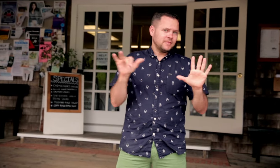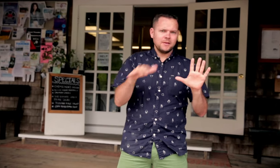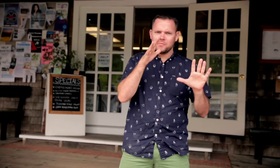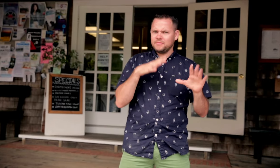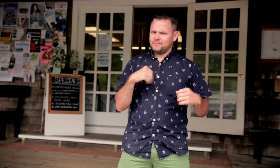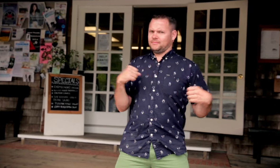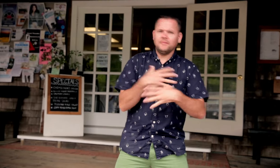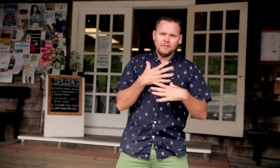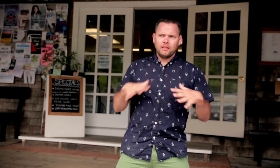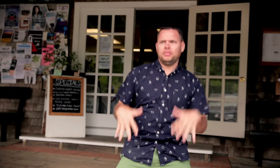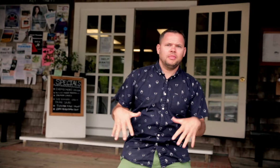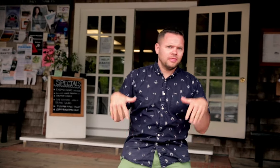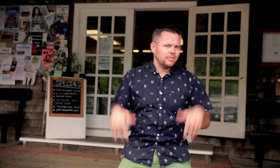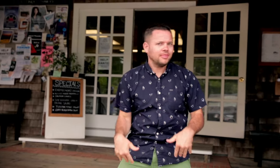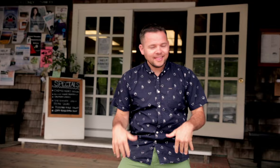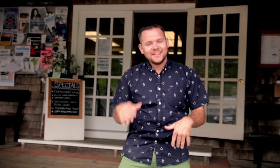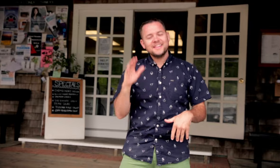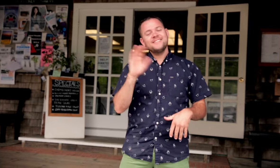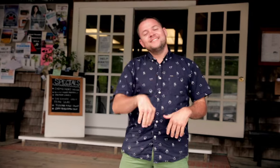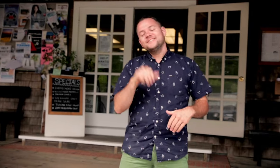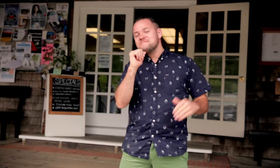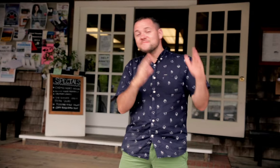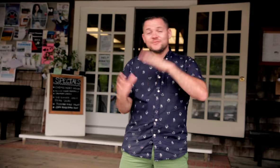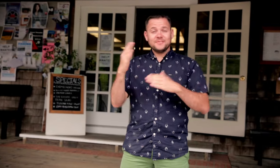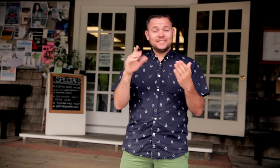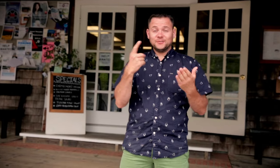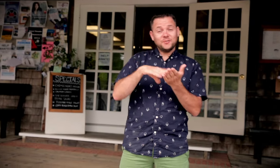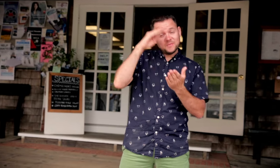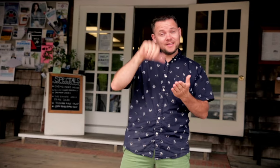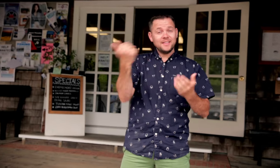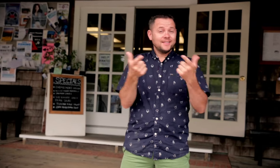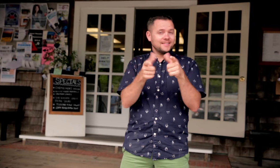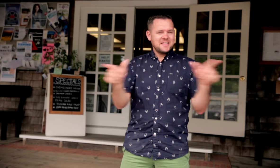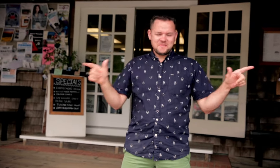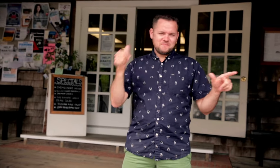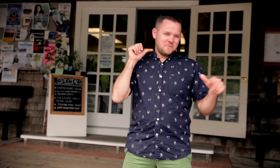Obviously, that woman was frightened and speechless. Don't worry. It's just learning another language.